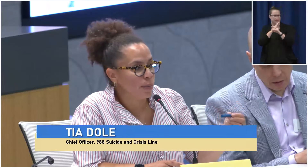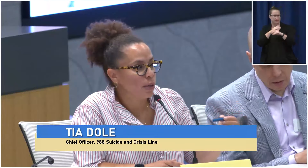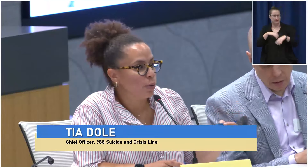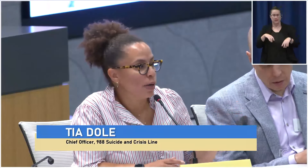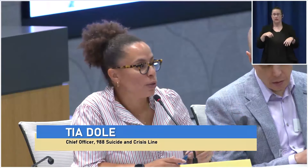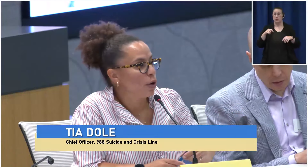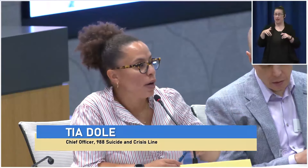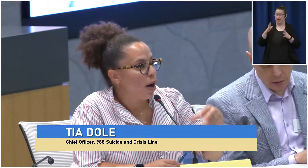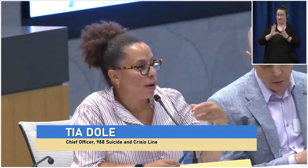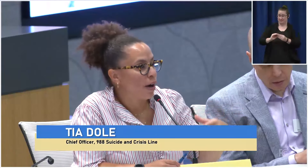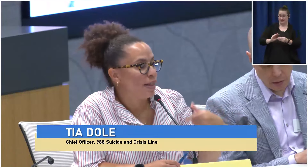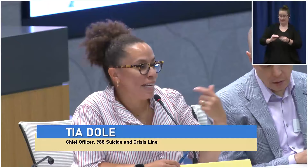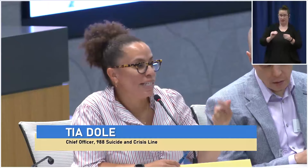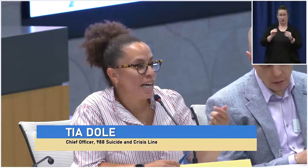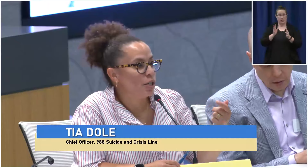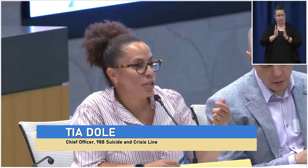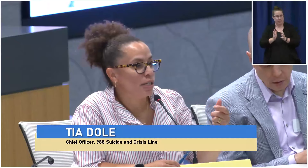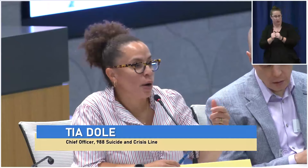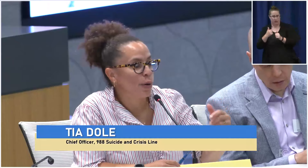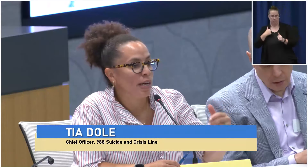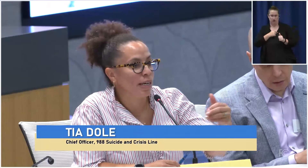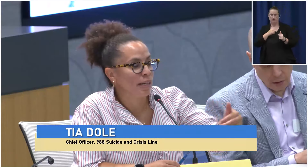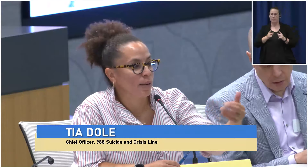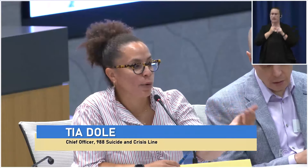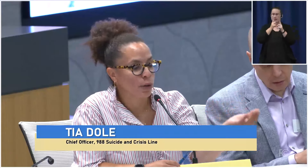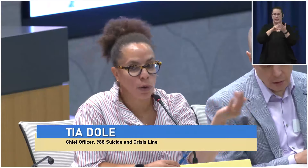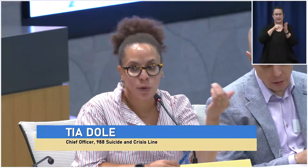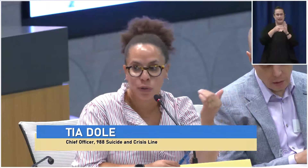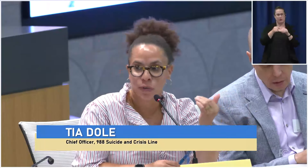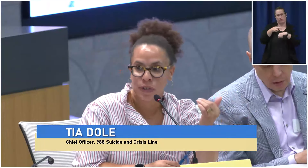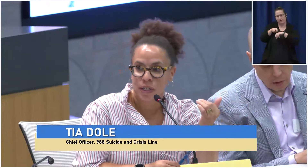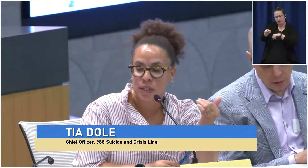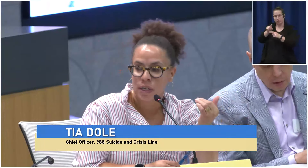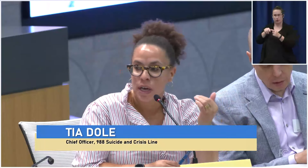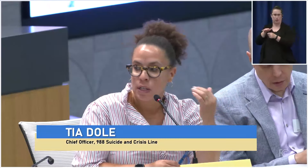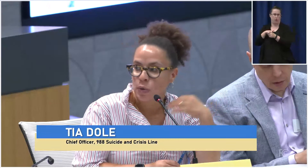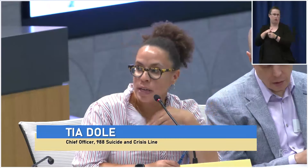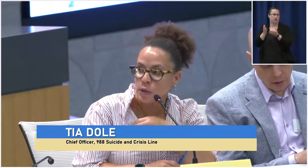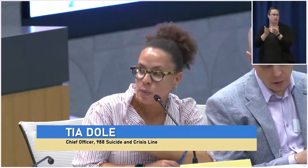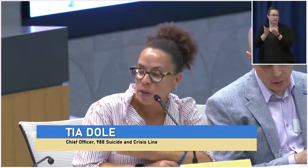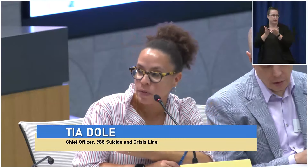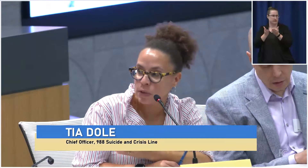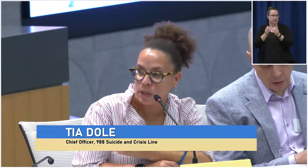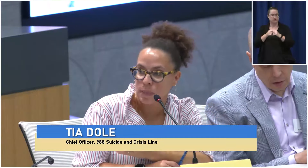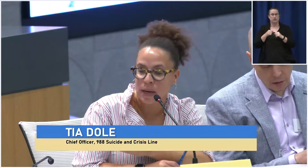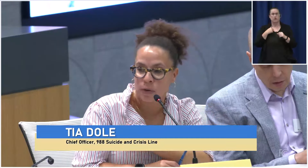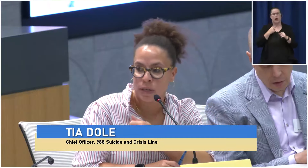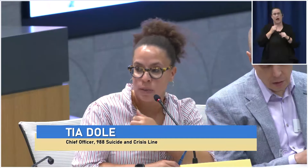WITH DVC AND 988 IS THE LACK OF RESOURCES IN THE COMMUNITY. 988 IS A CONNECTOR. SO WHEN PEOPLE CALL US, THEY